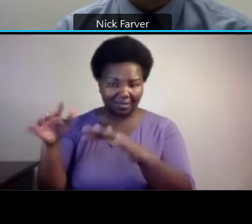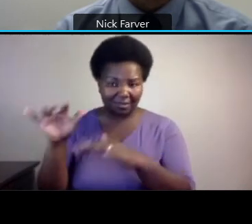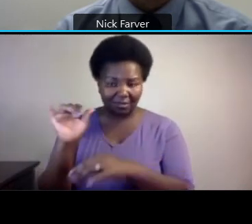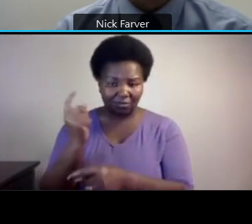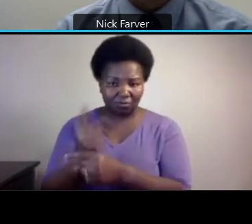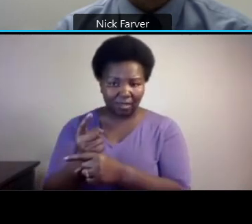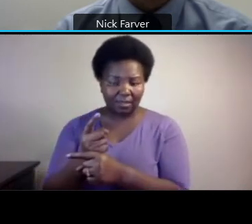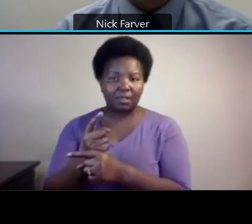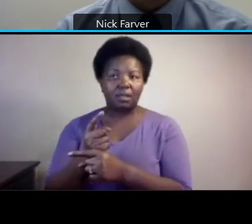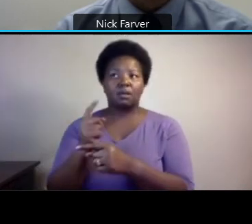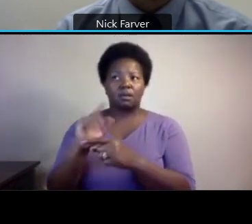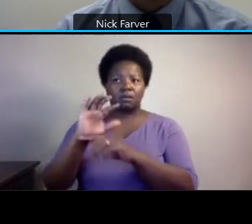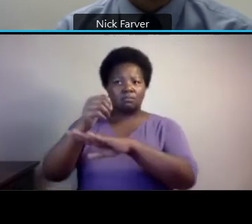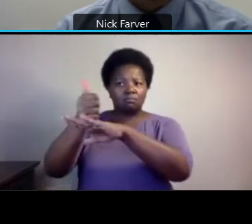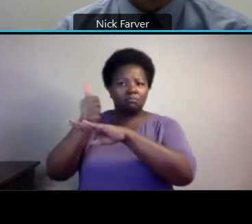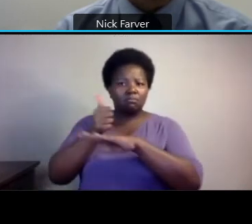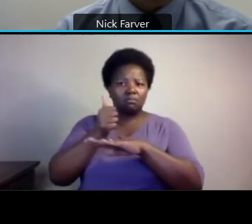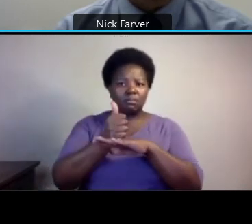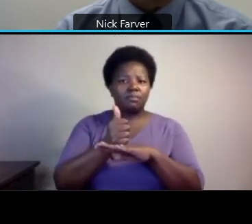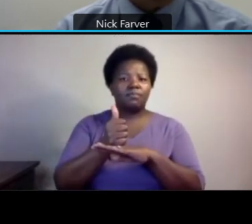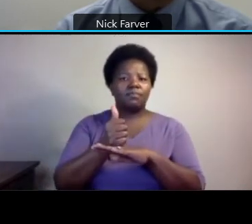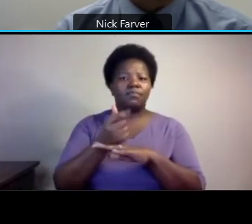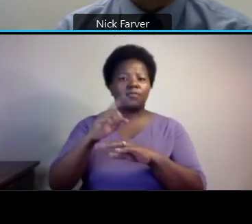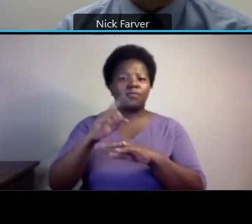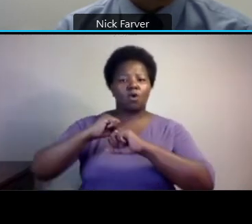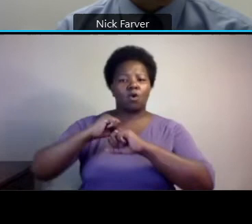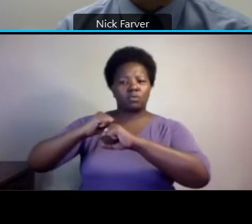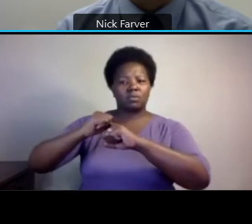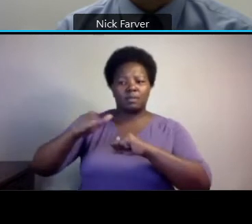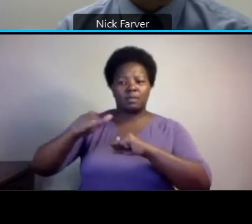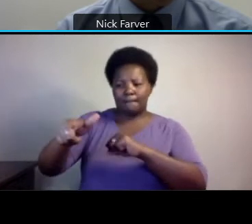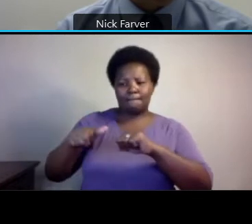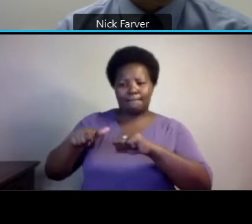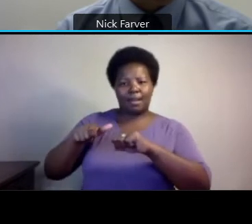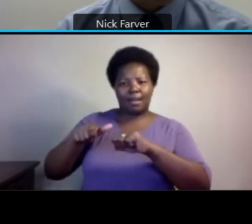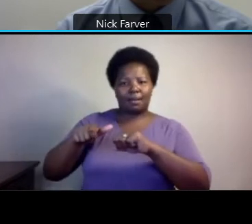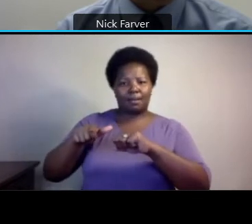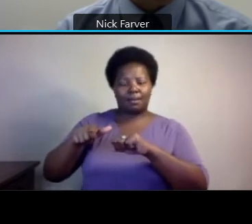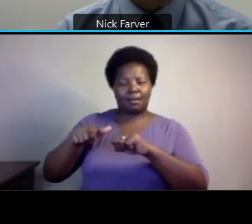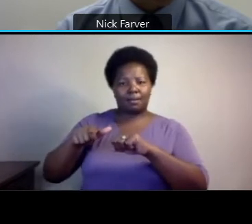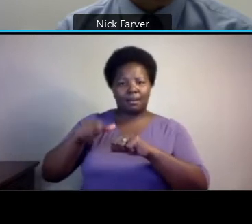installed protected bike lanes that's already been uh been a part of the intersection design